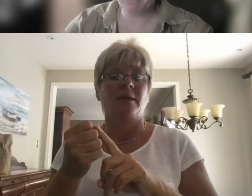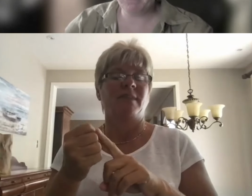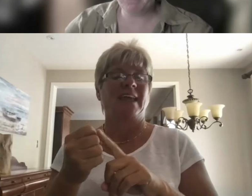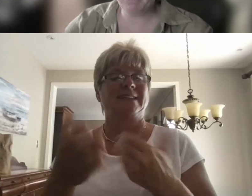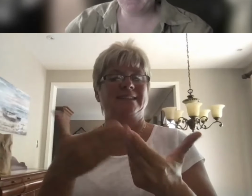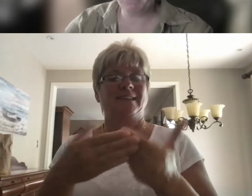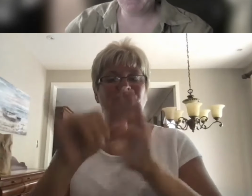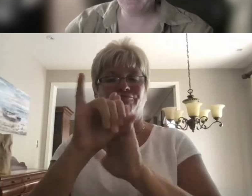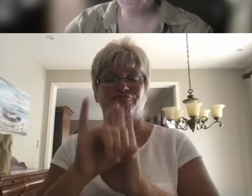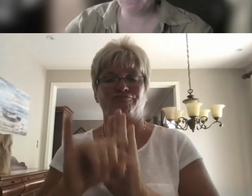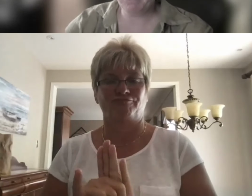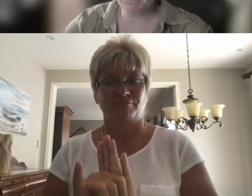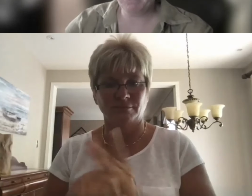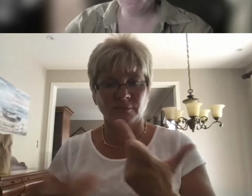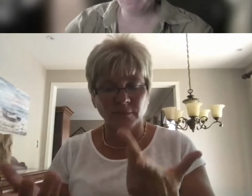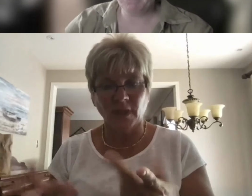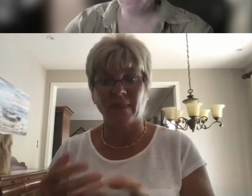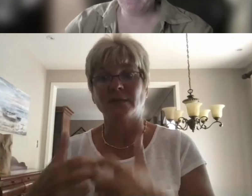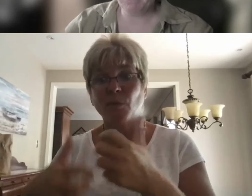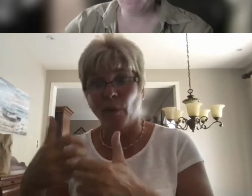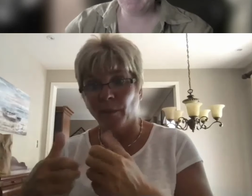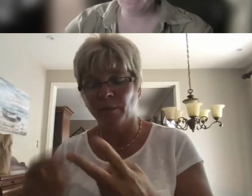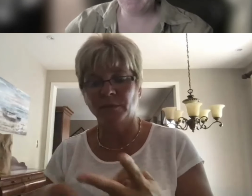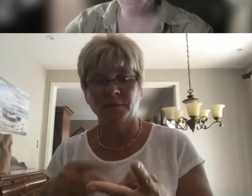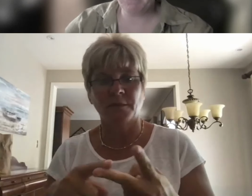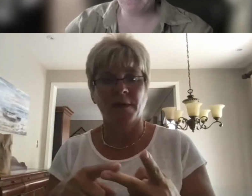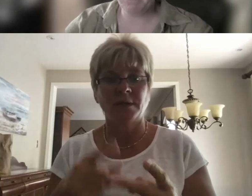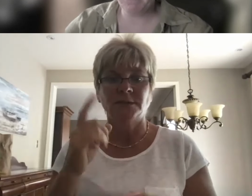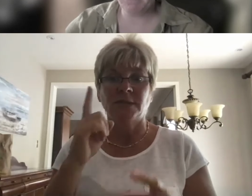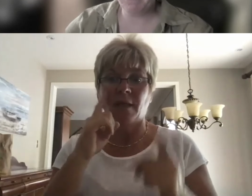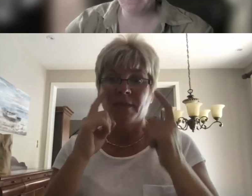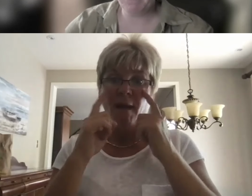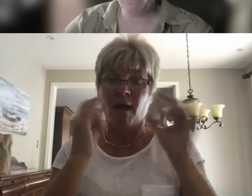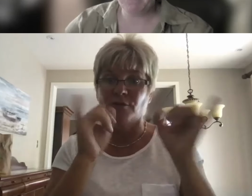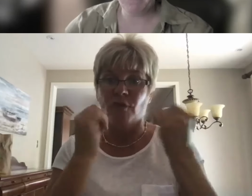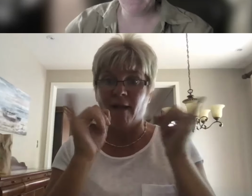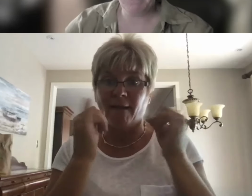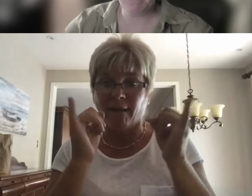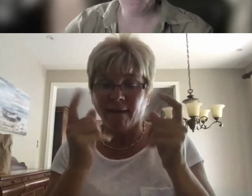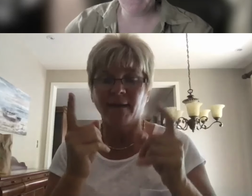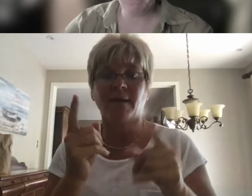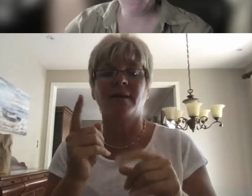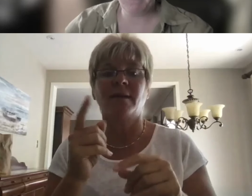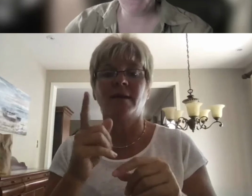Some of the eye-tracking during interviews or whatever are going to be biased